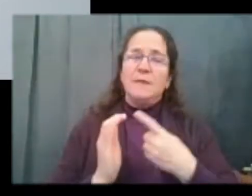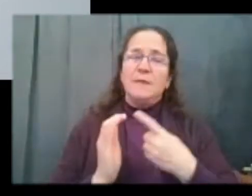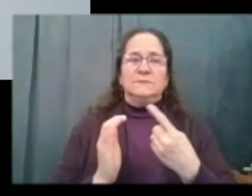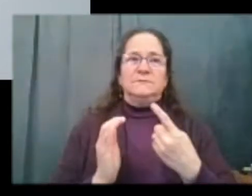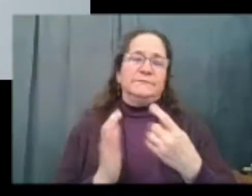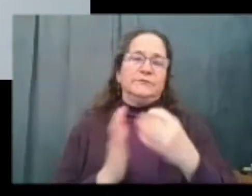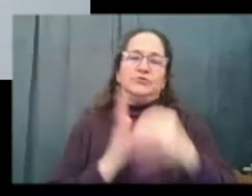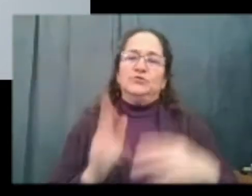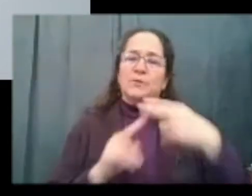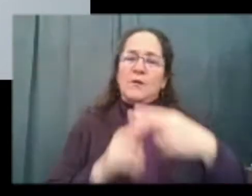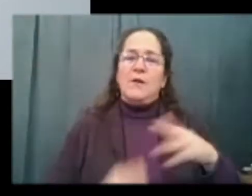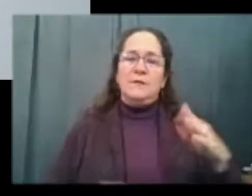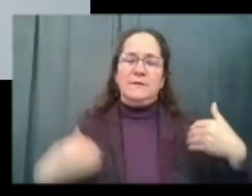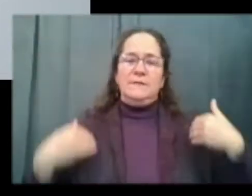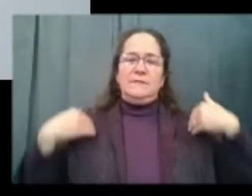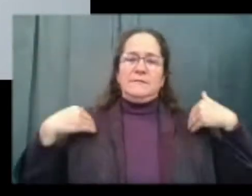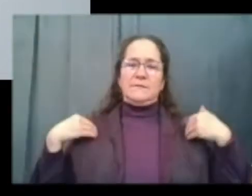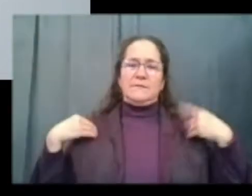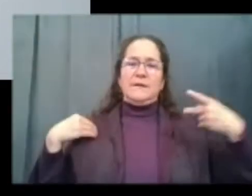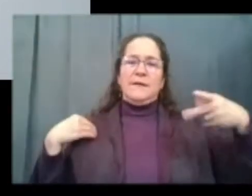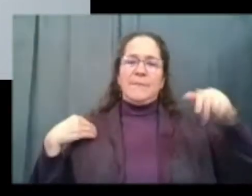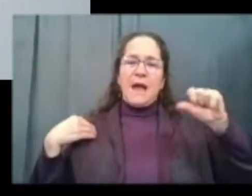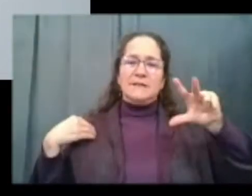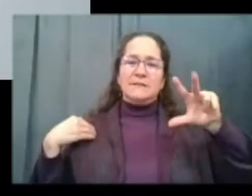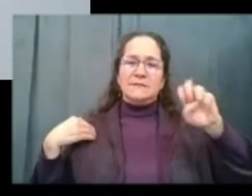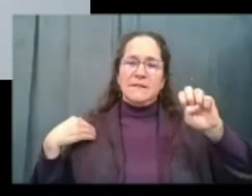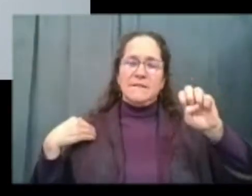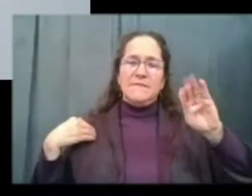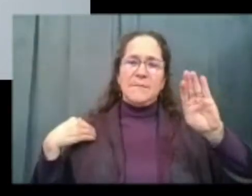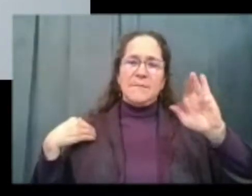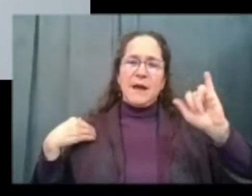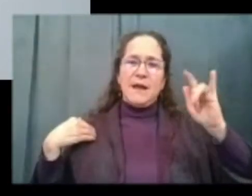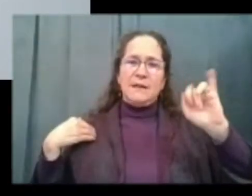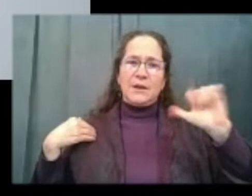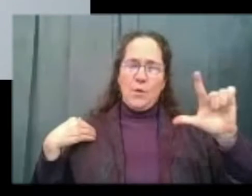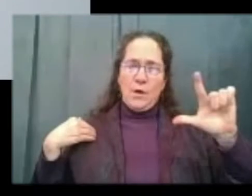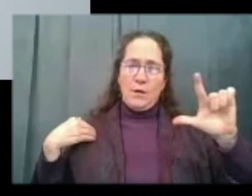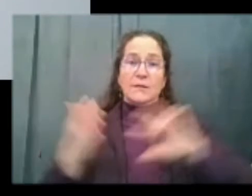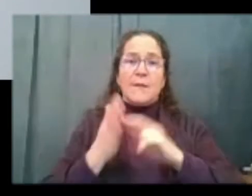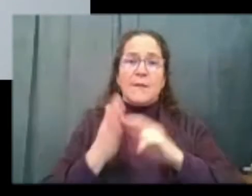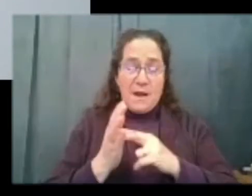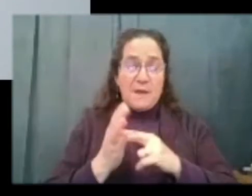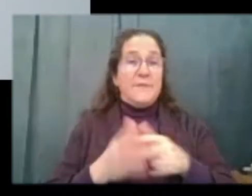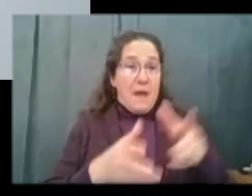may be watching the interpreter and using that information respectively. But you may not see them signing very often,